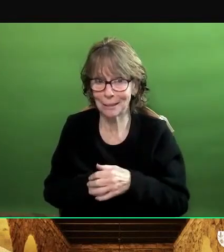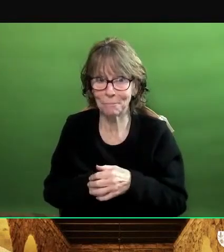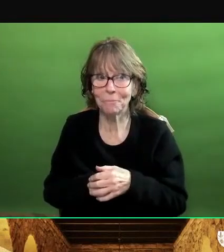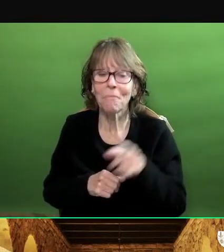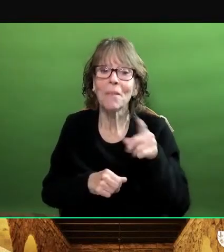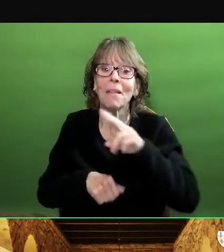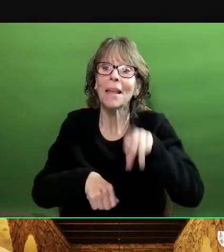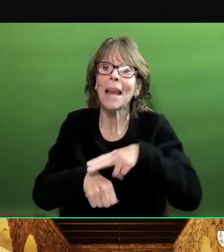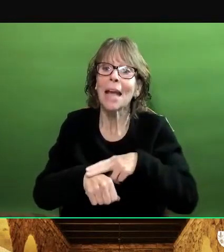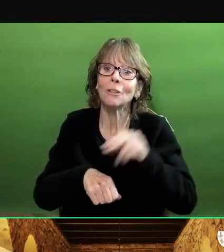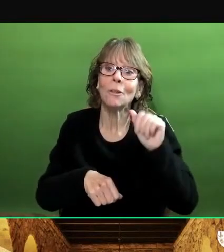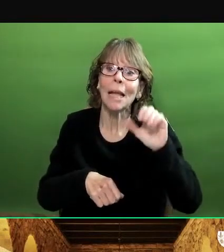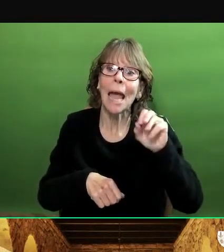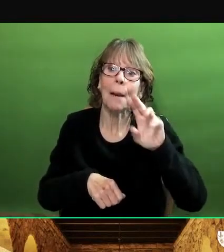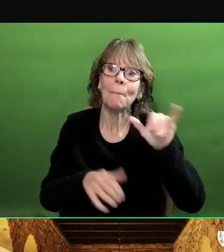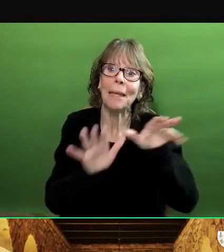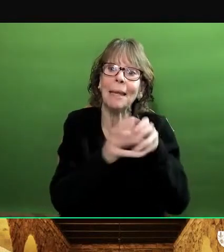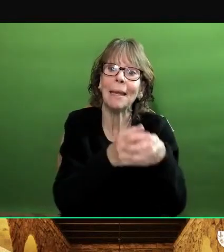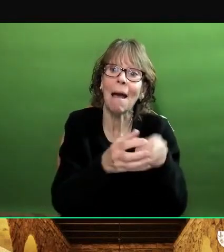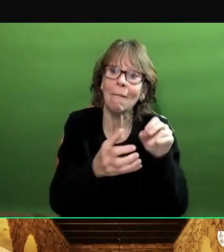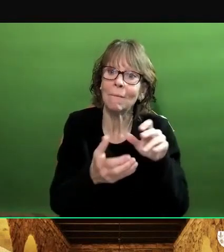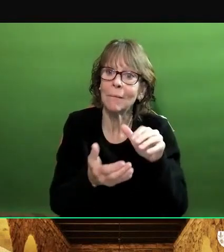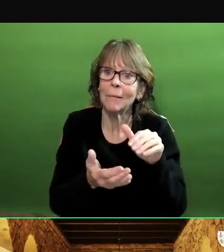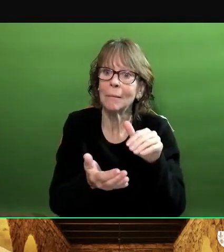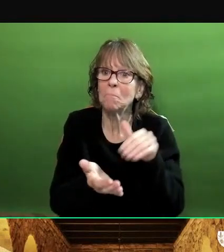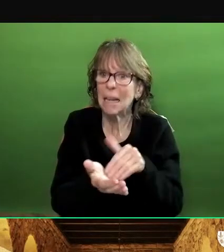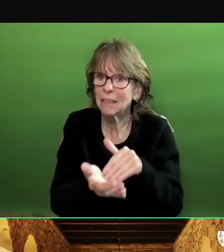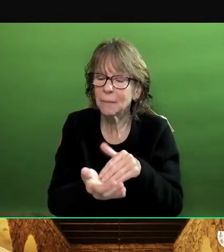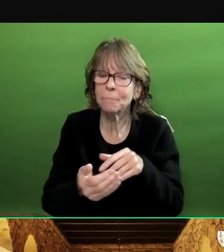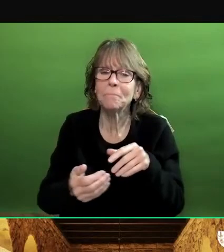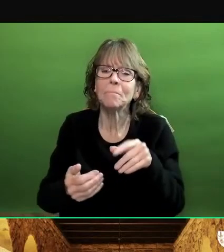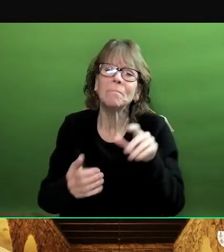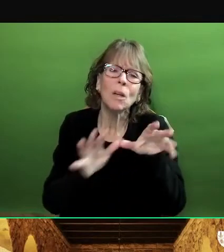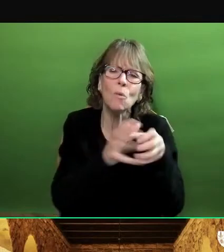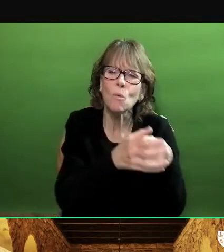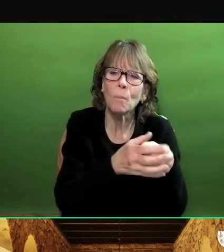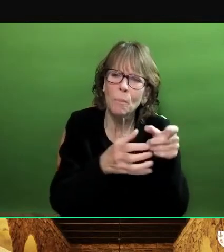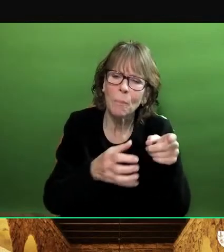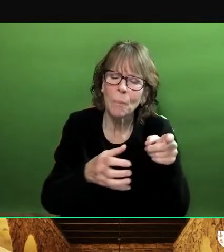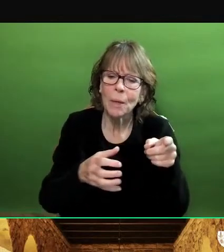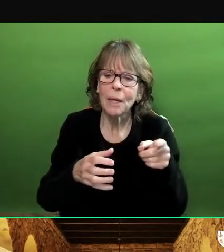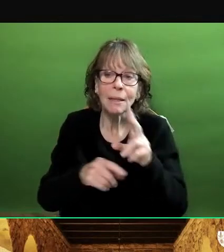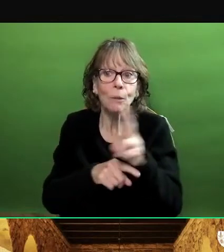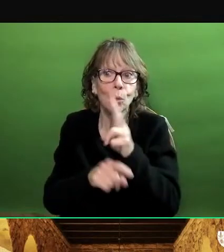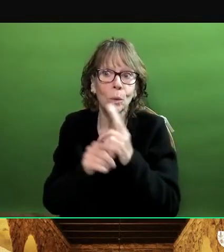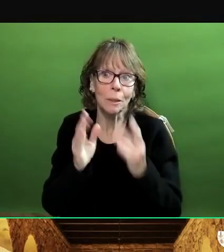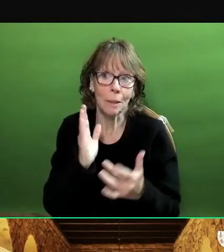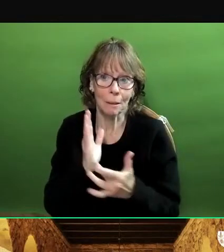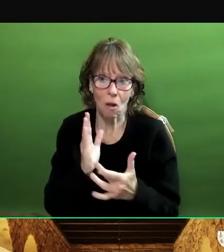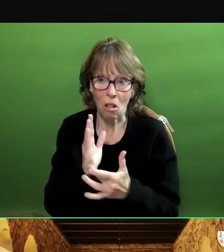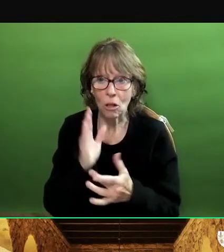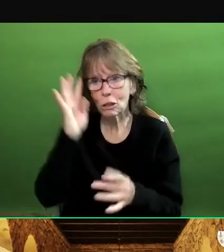another group where I'm part of a group that looks at using technology and innovation, including AI